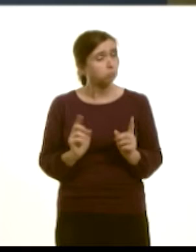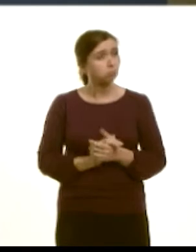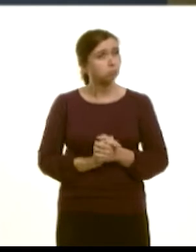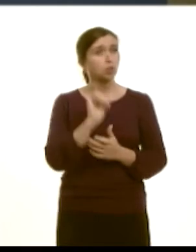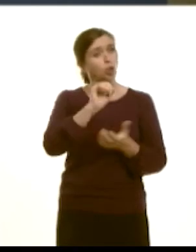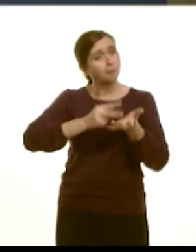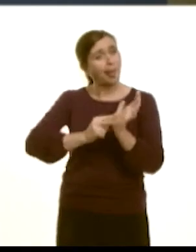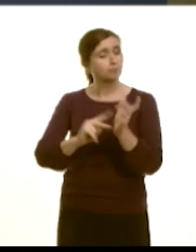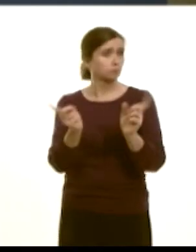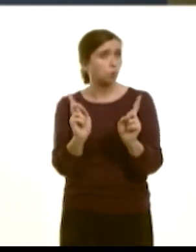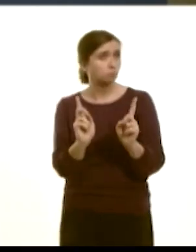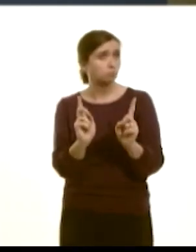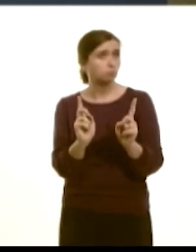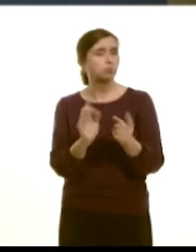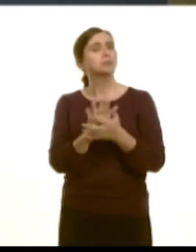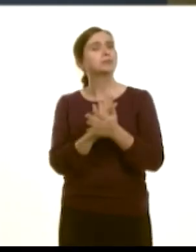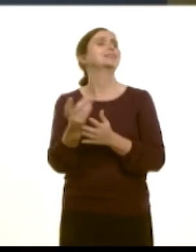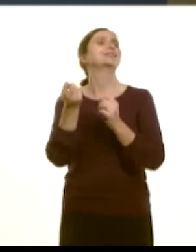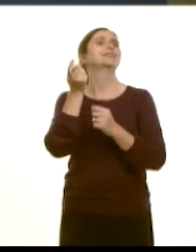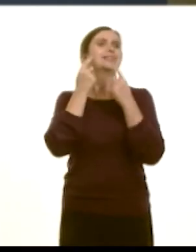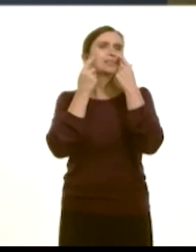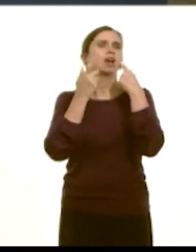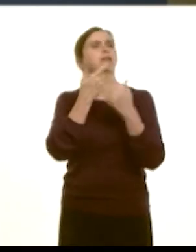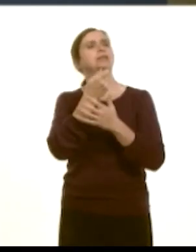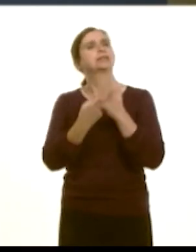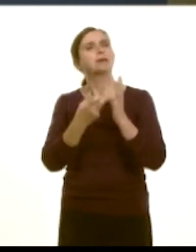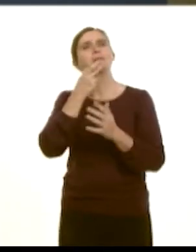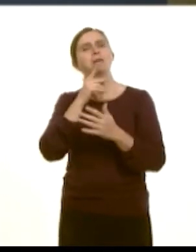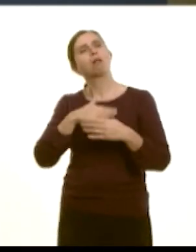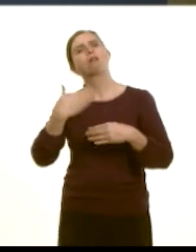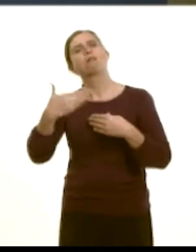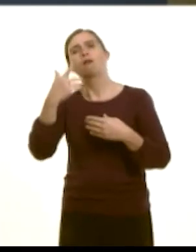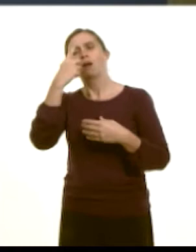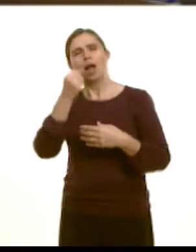has to make it easier for disabled people to stand for election in Wales?